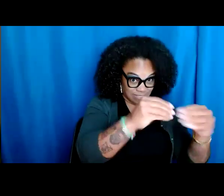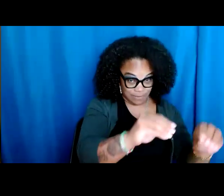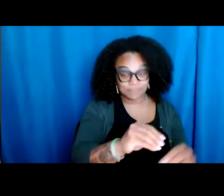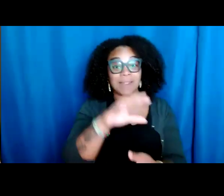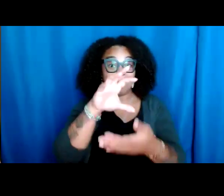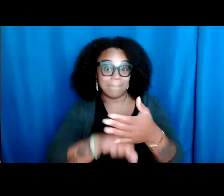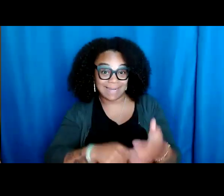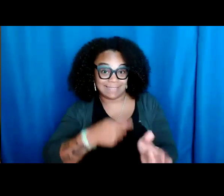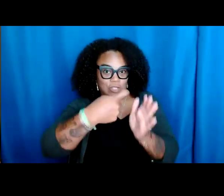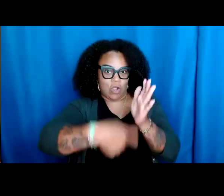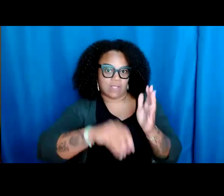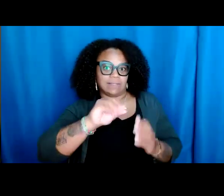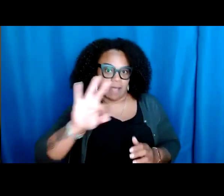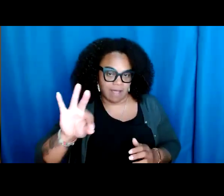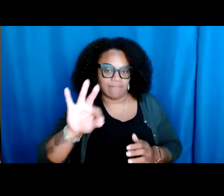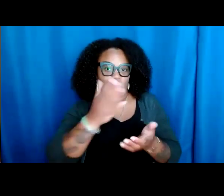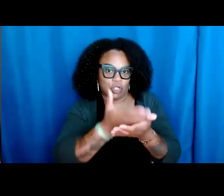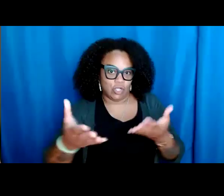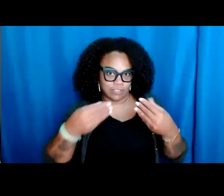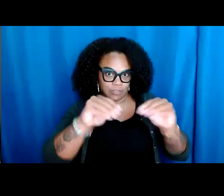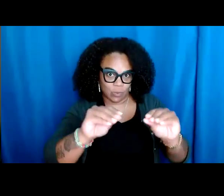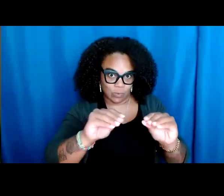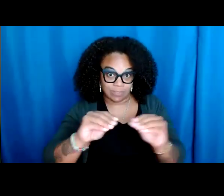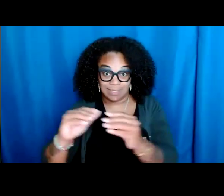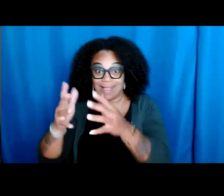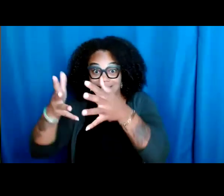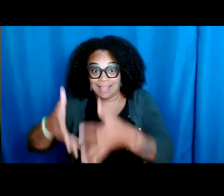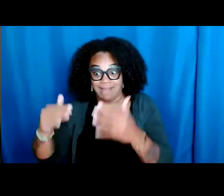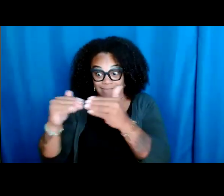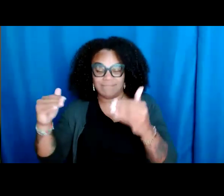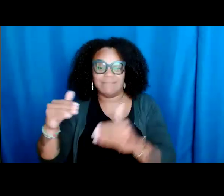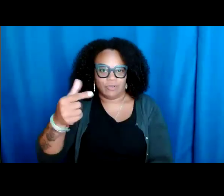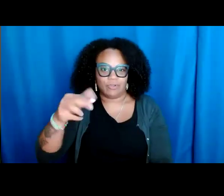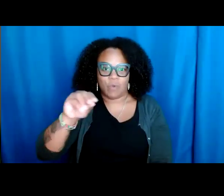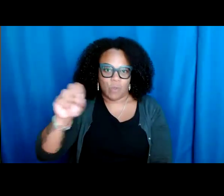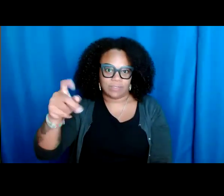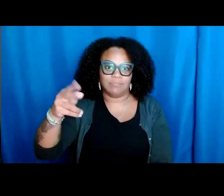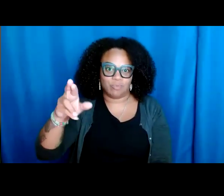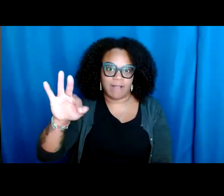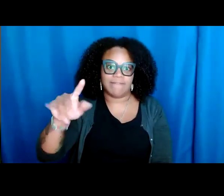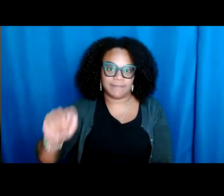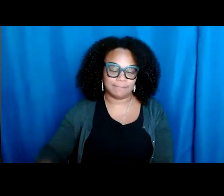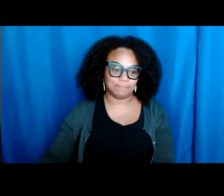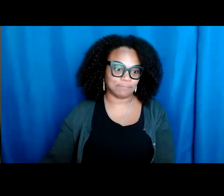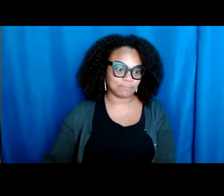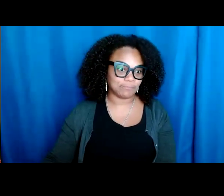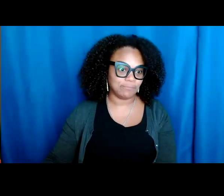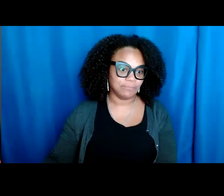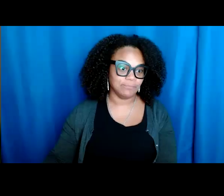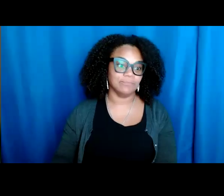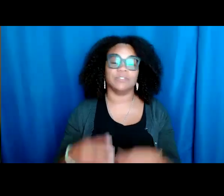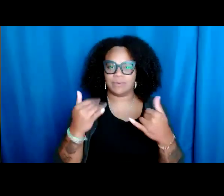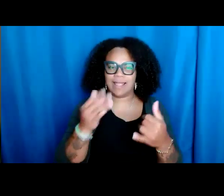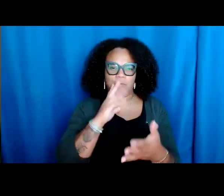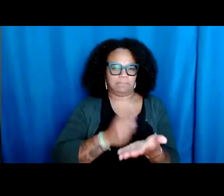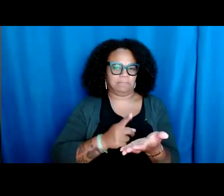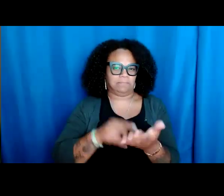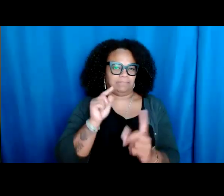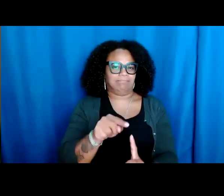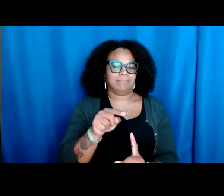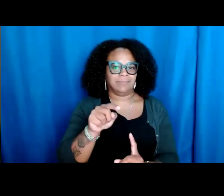and that is going to be your gross profit. So, let's talk about cost of goods sold.